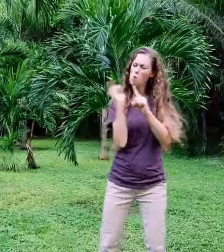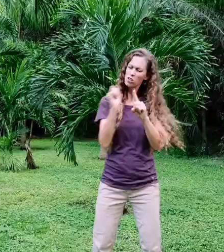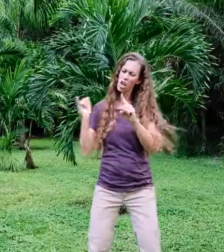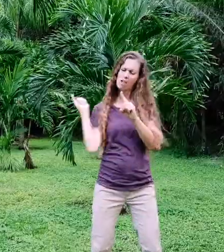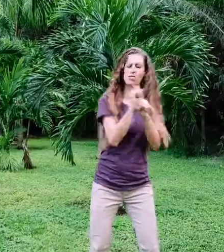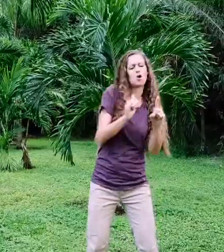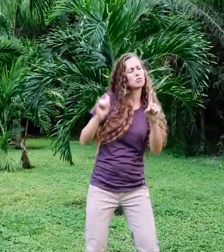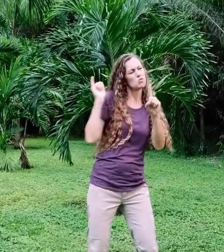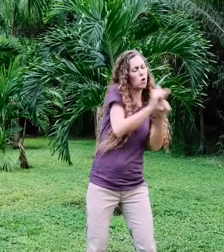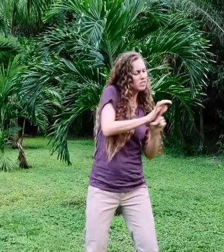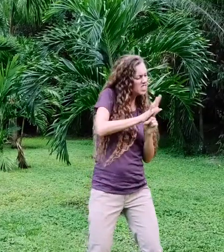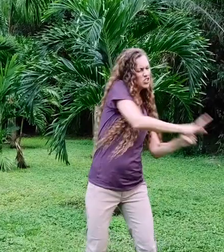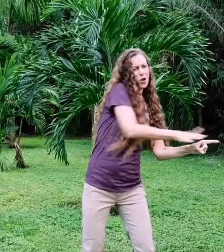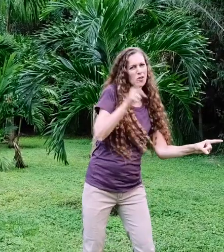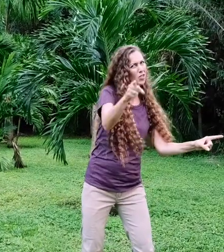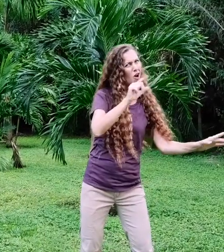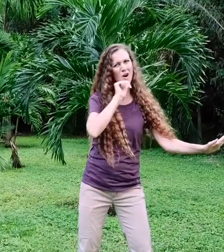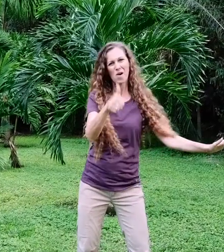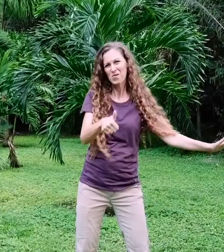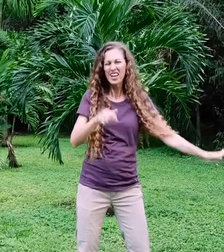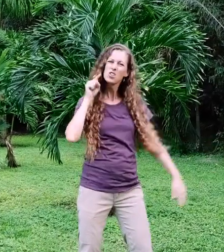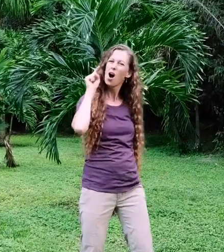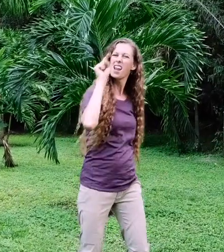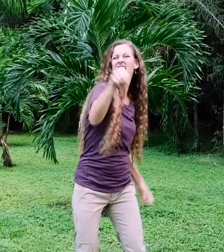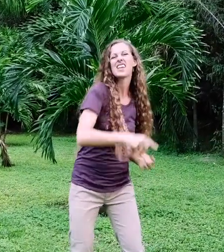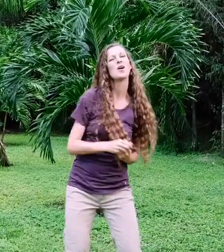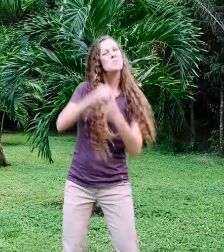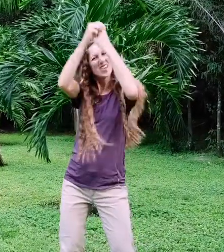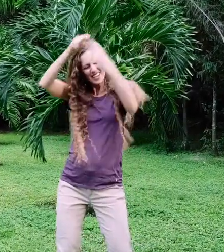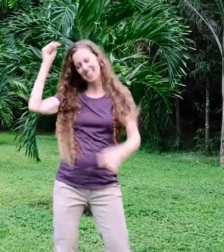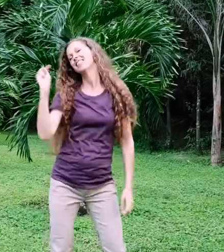Words like those won't steal your glow You're one in a million,